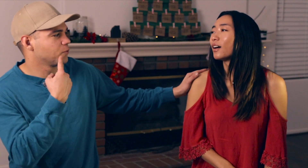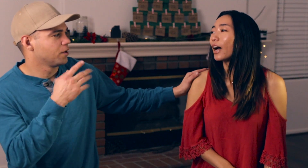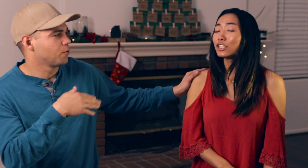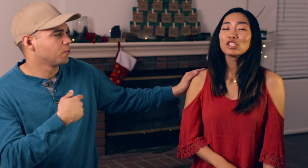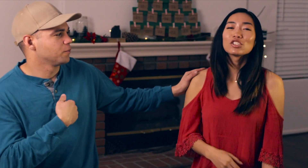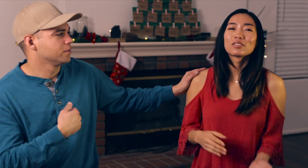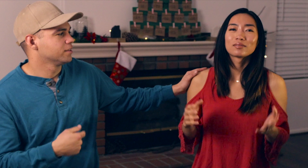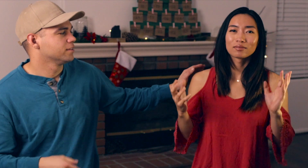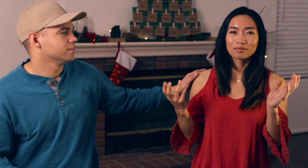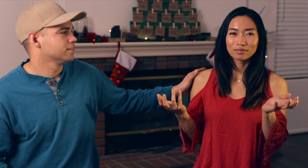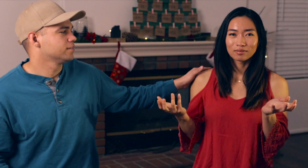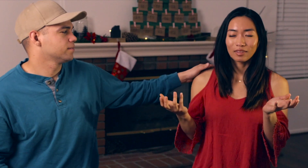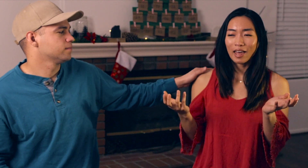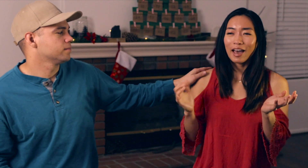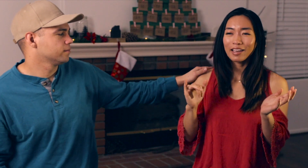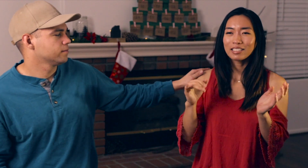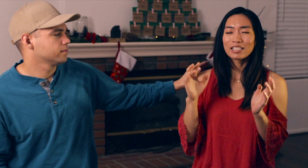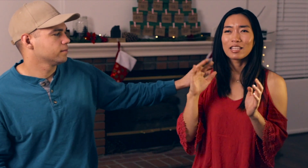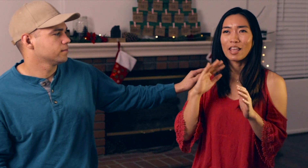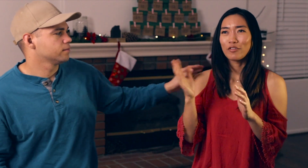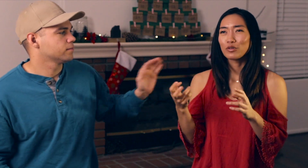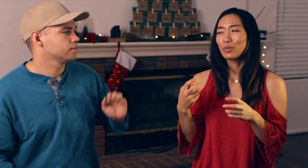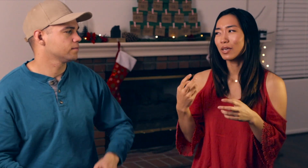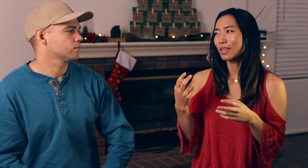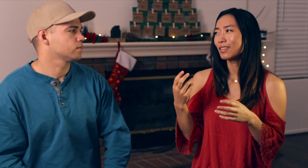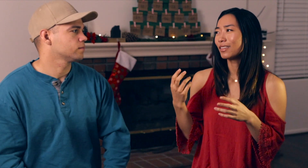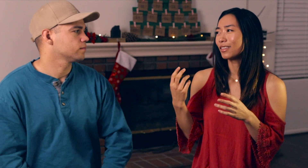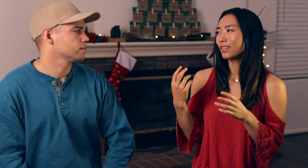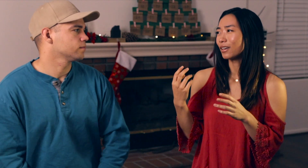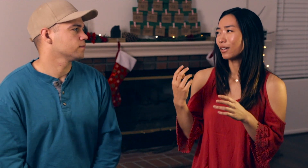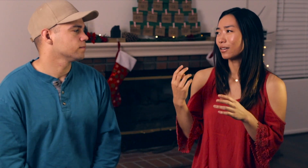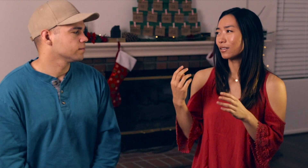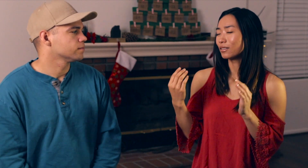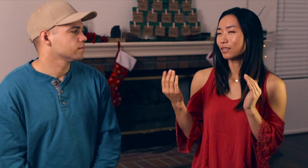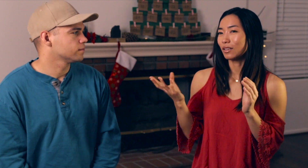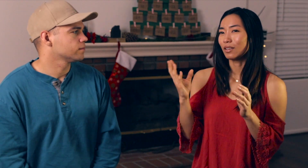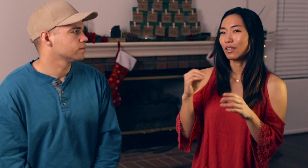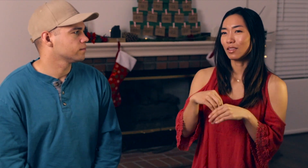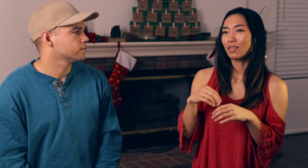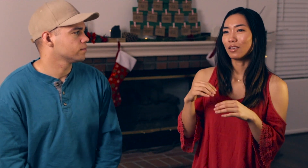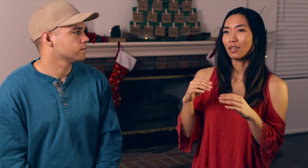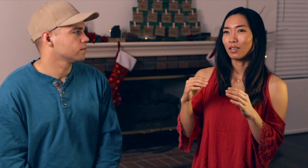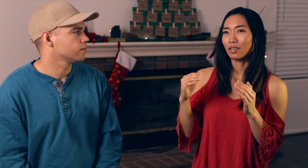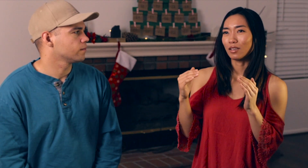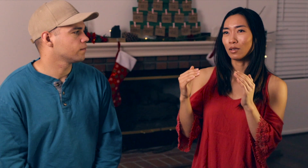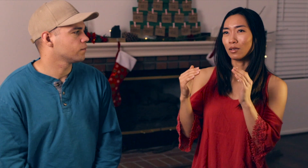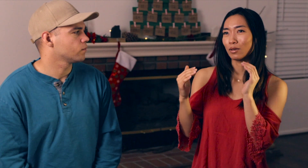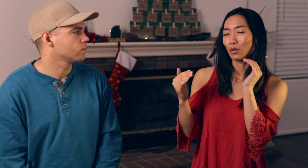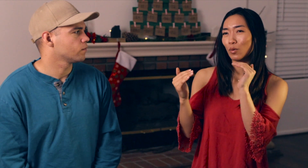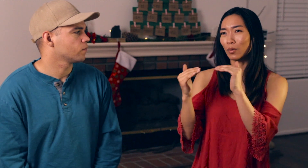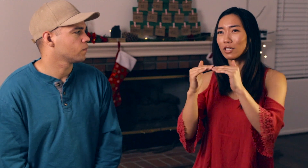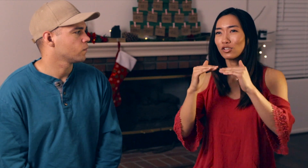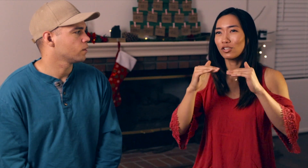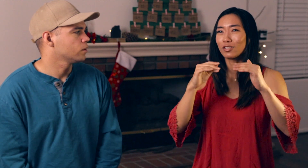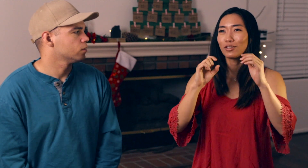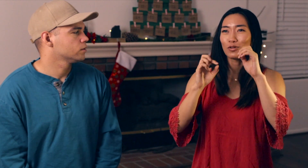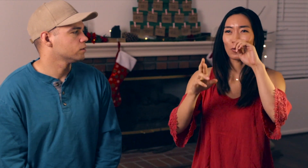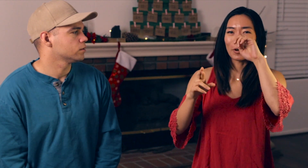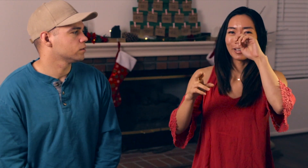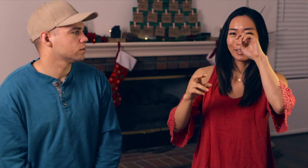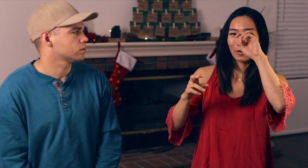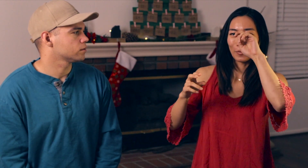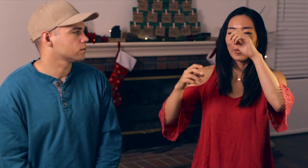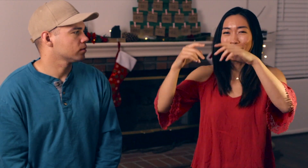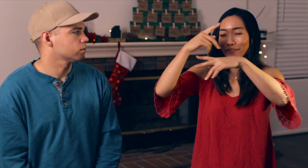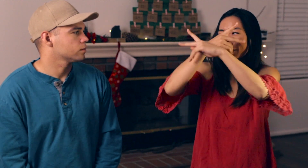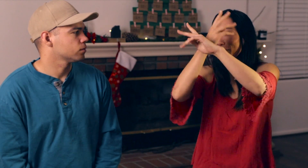That has never been in the equation or whatever